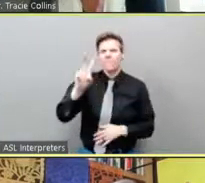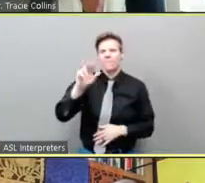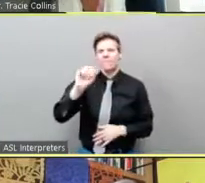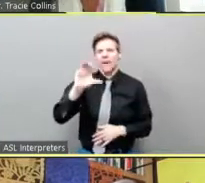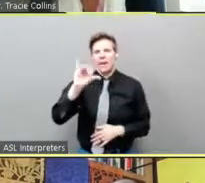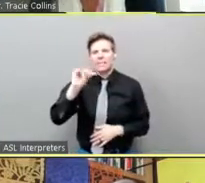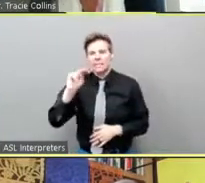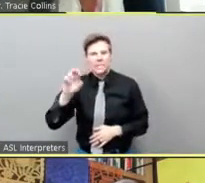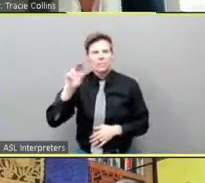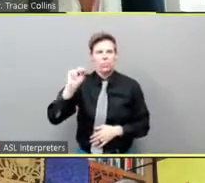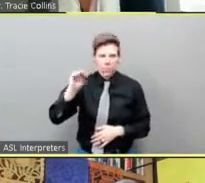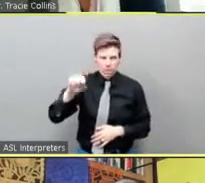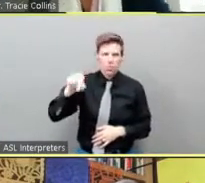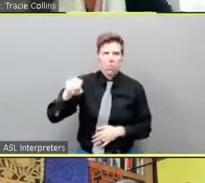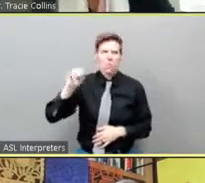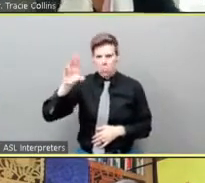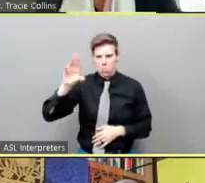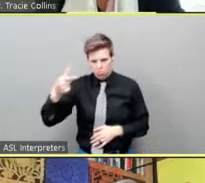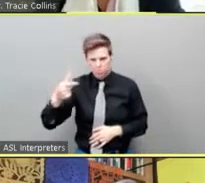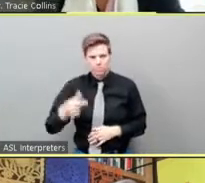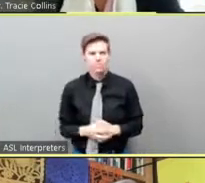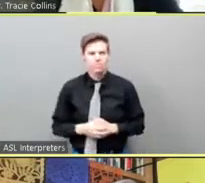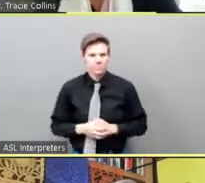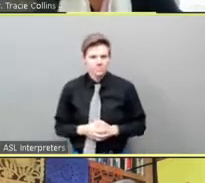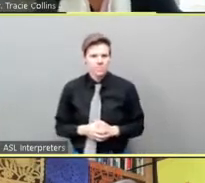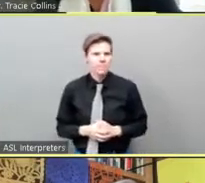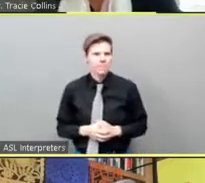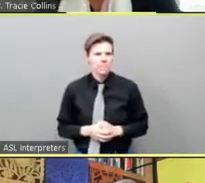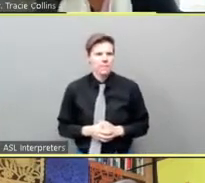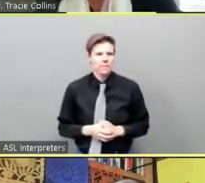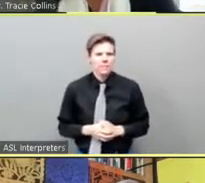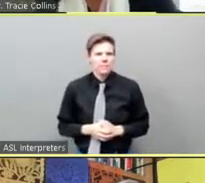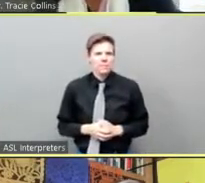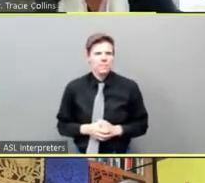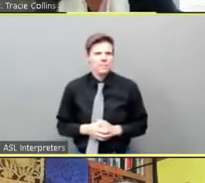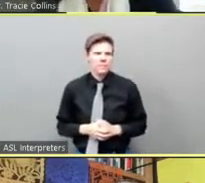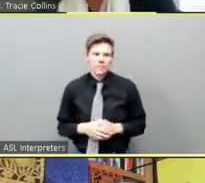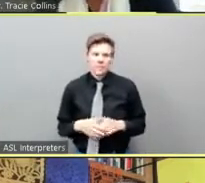Next slide. So I want to reiterate as we've been talking about Pfizer Moderna